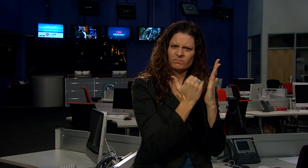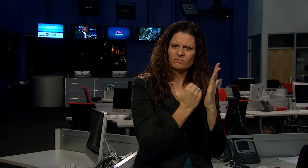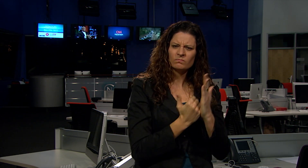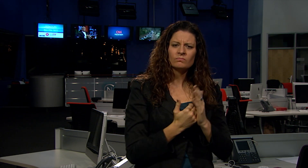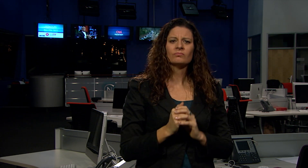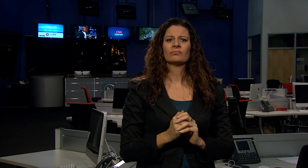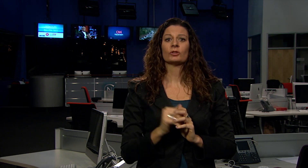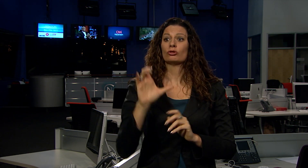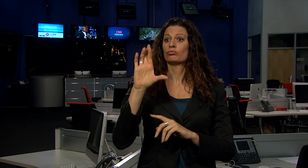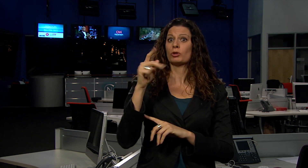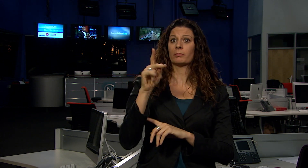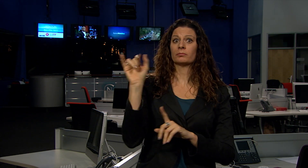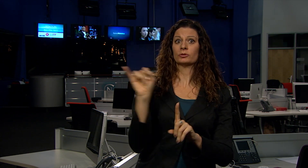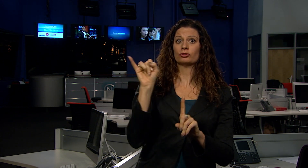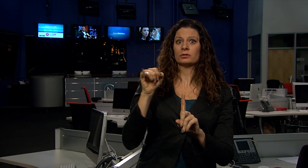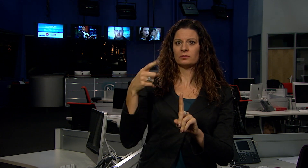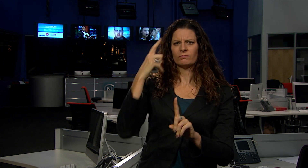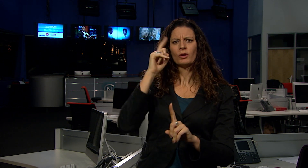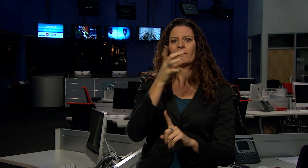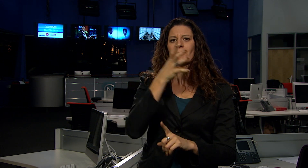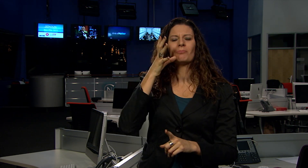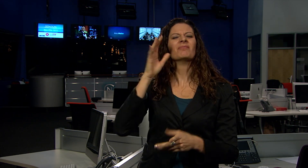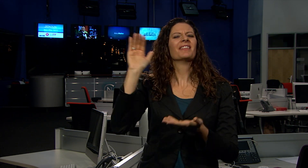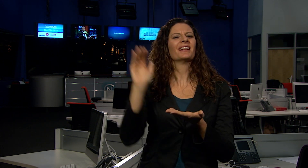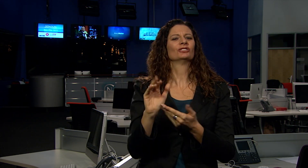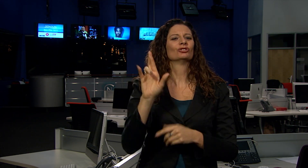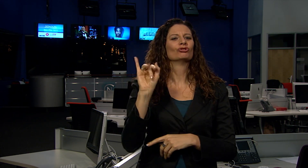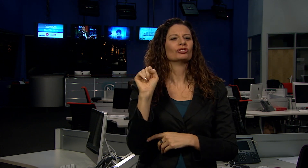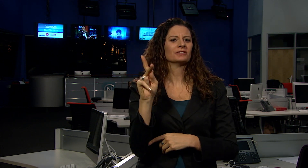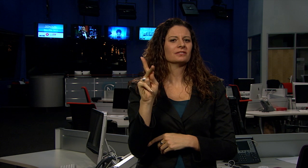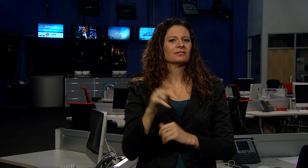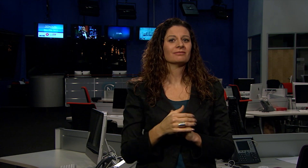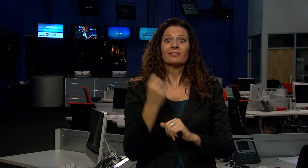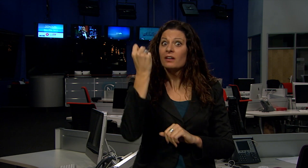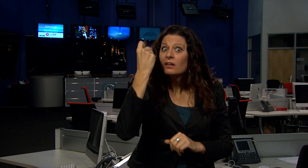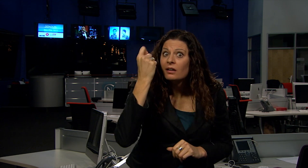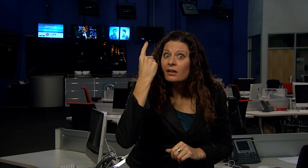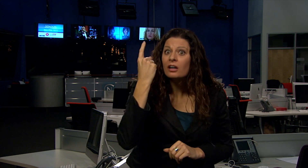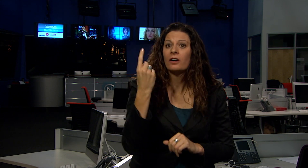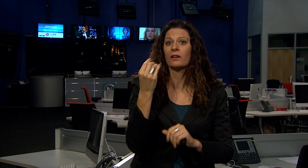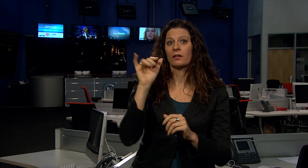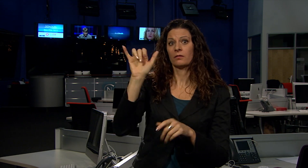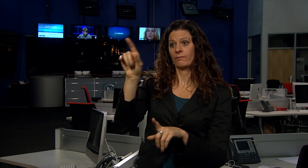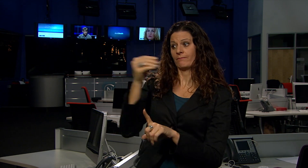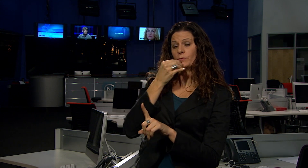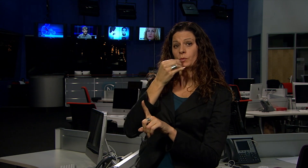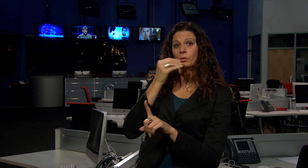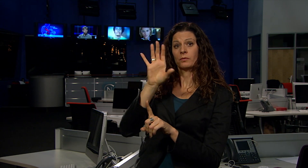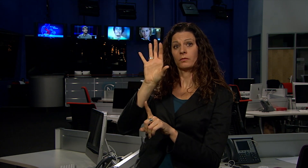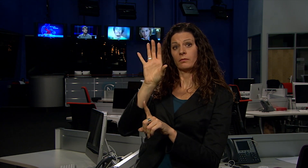DETAIL. IT WILL ALSO MAKE FARMING LESS RISKY BY PROVIDING CROP INSURANCE TO FARMERS. HOWEVER,